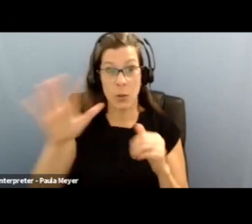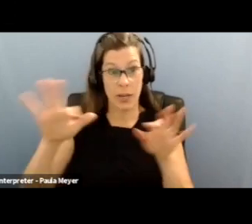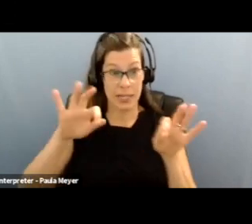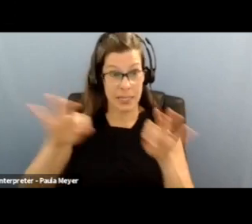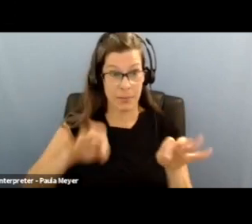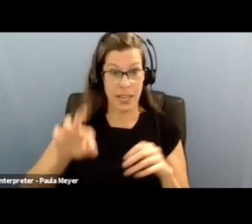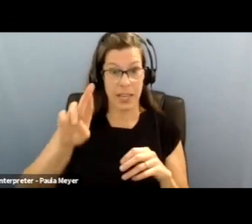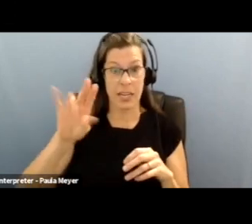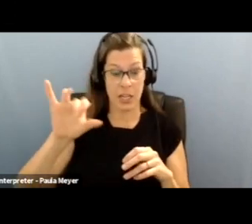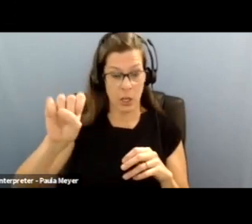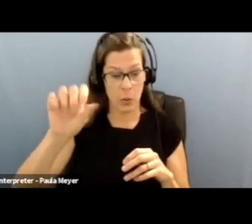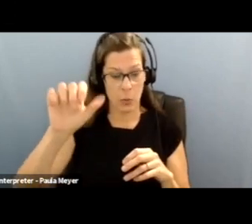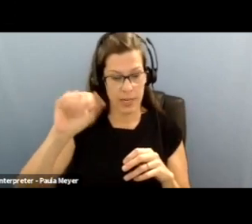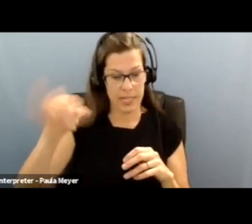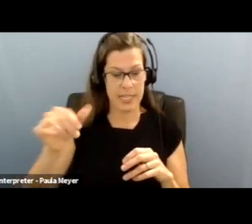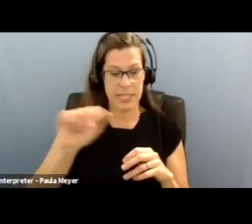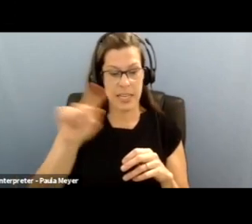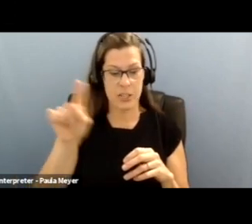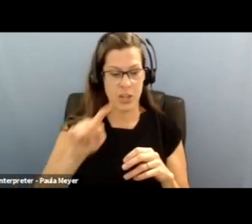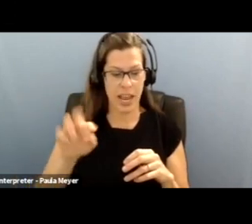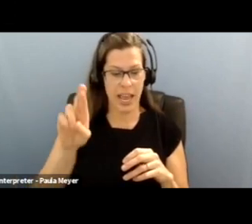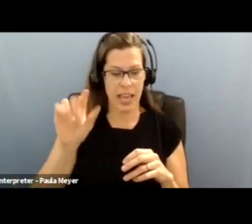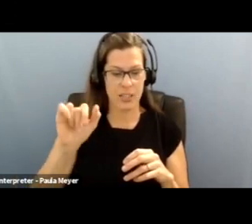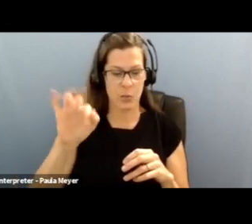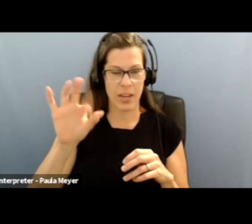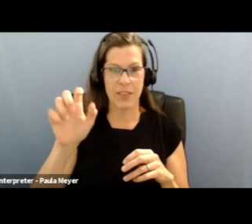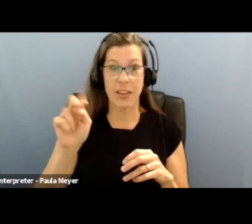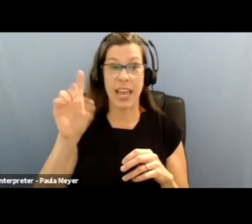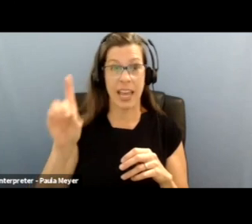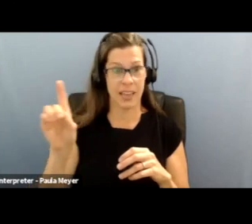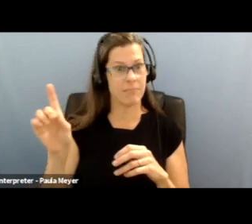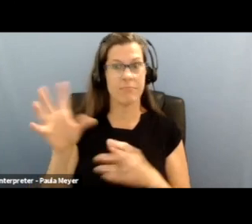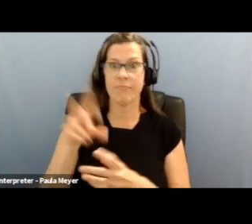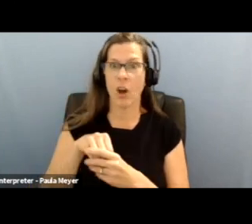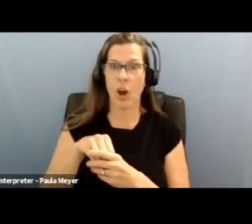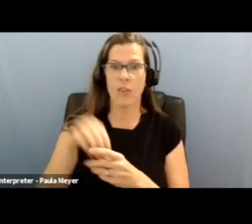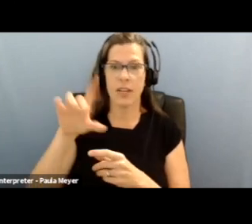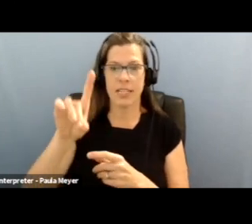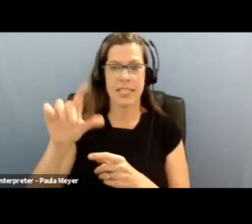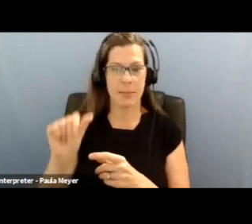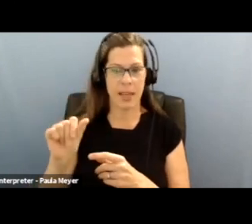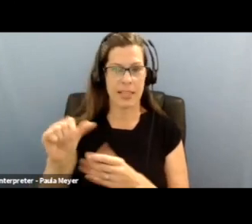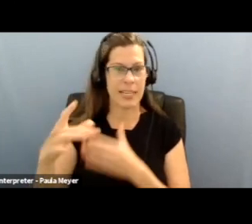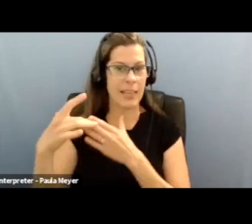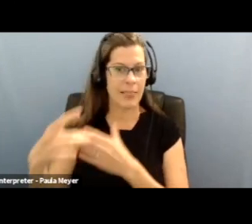who is the Director of Civic Engagement and Marketing at Disability Lead, formally known as ADA 25 Advancing Leadership.